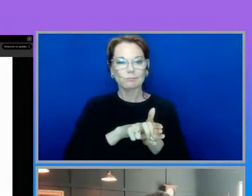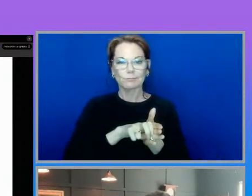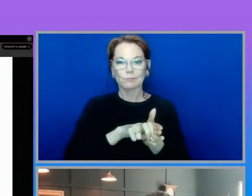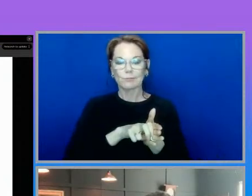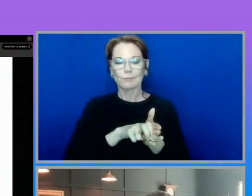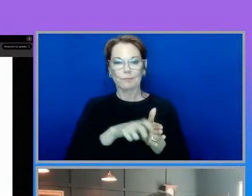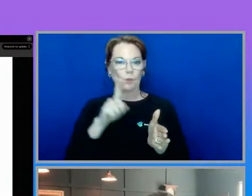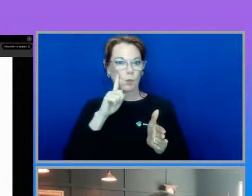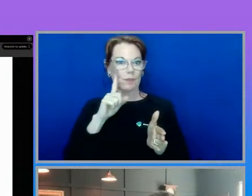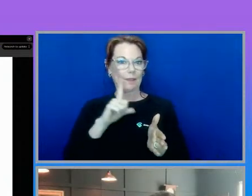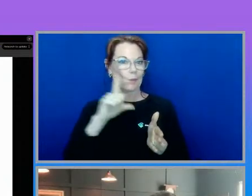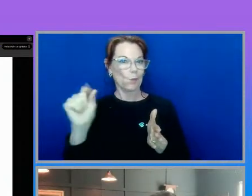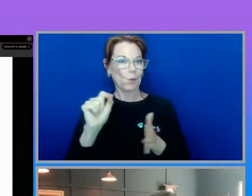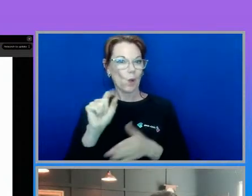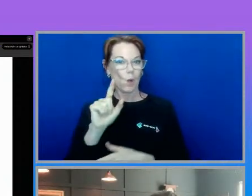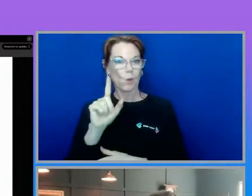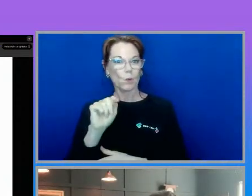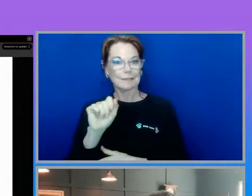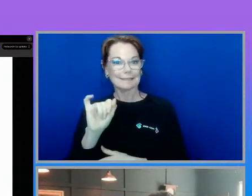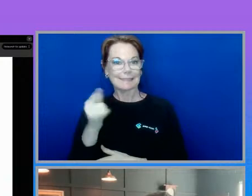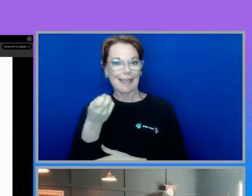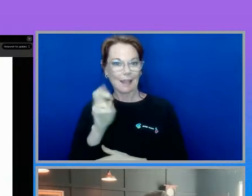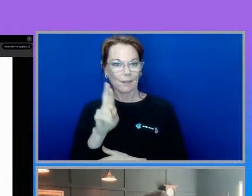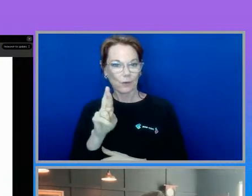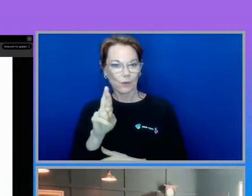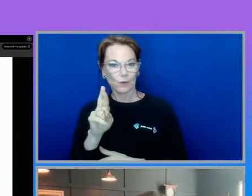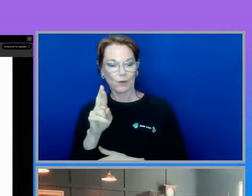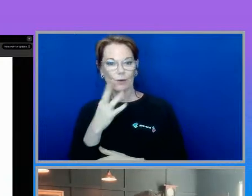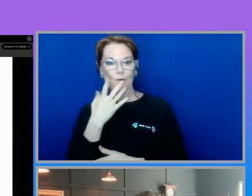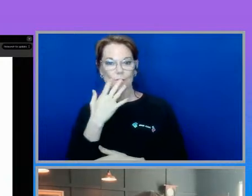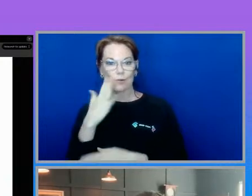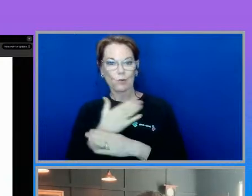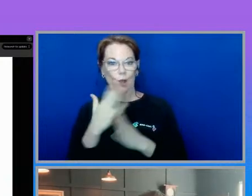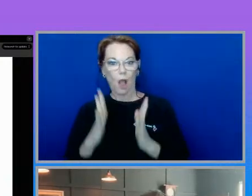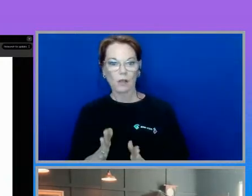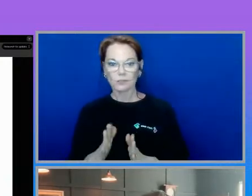I really have nothing against animals. I just want to point that out. So let's really take this practical approach and